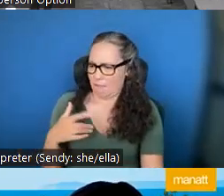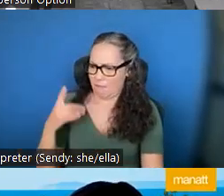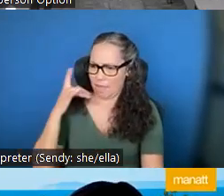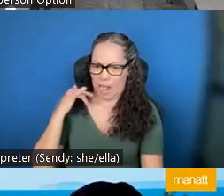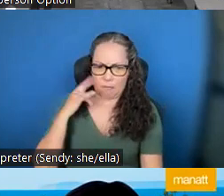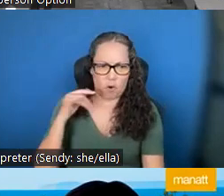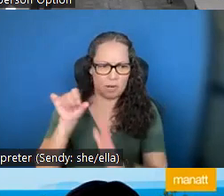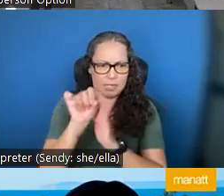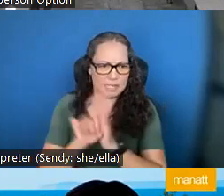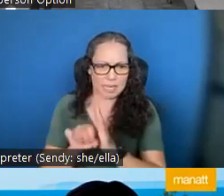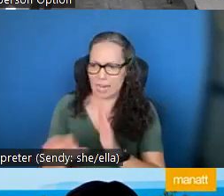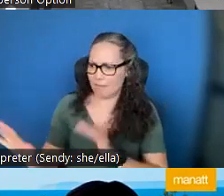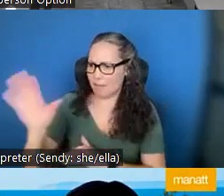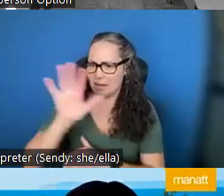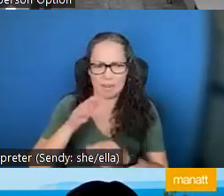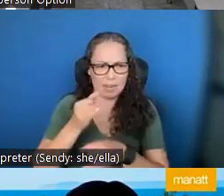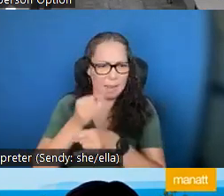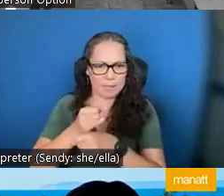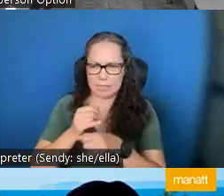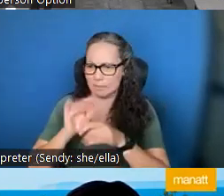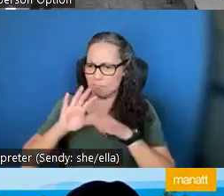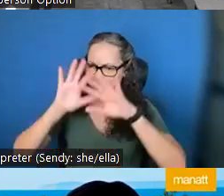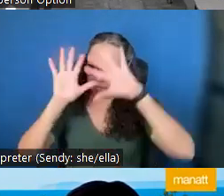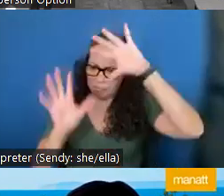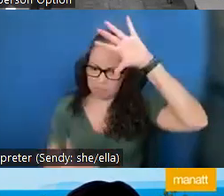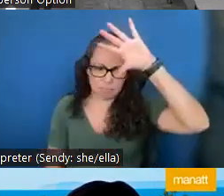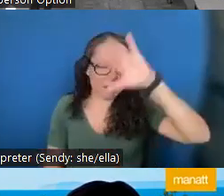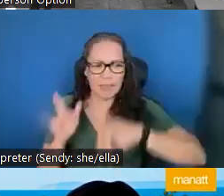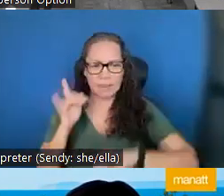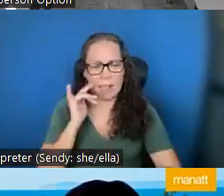mean it's quite the resource not to mention our community college system and so on so that could